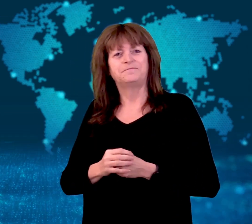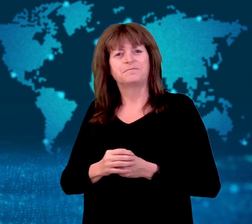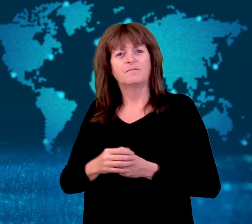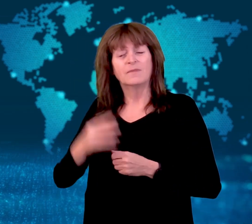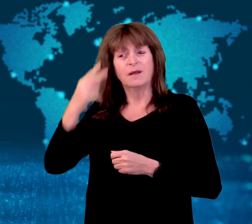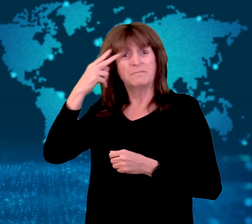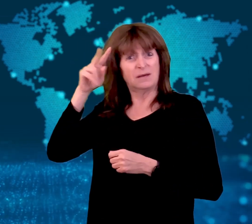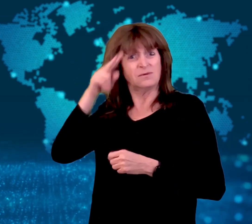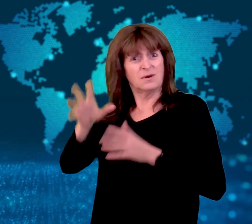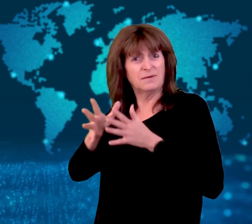weapons.